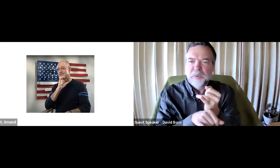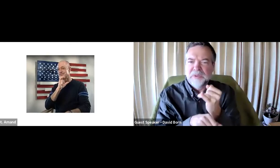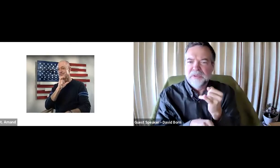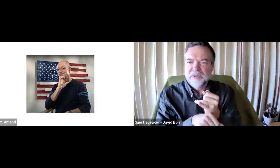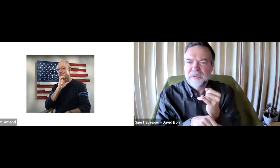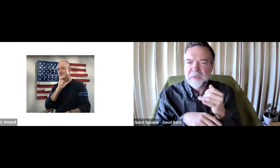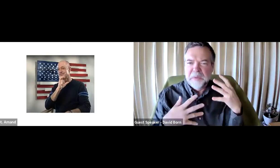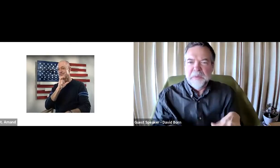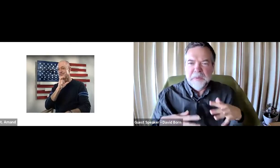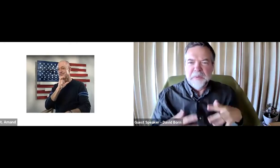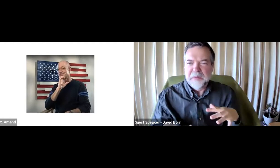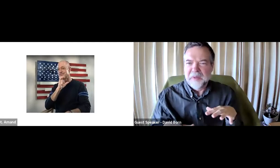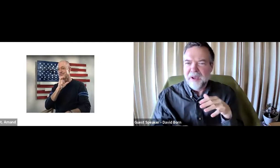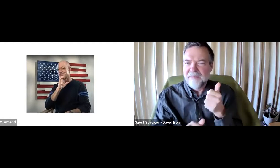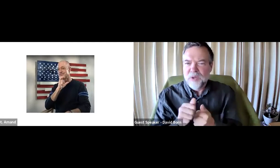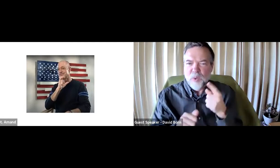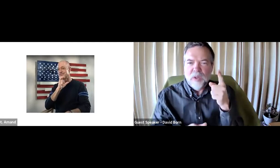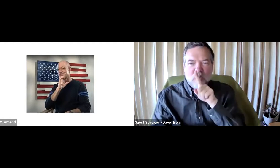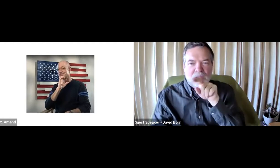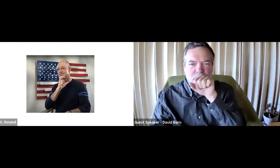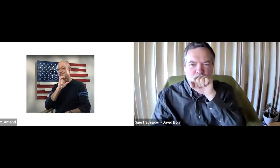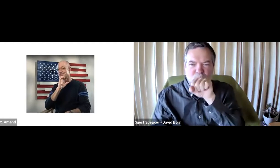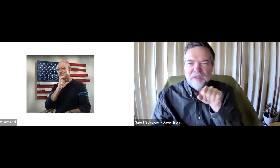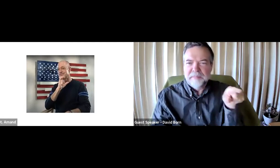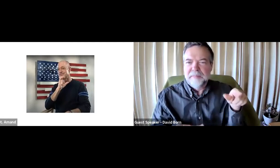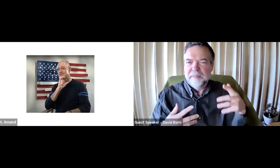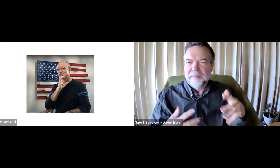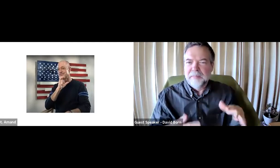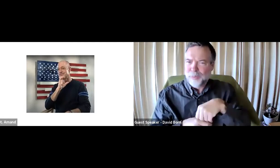So anyway, he was so very popular at the school.